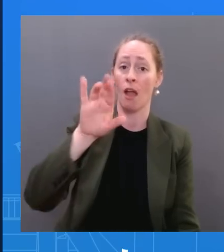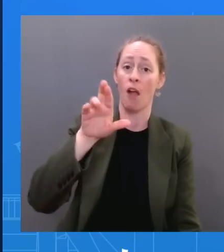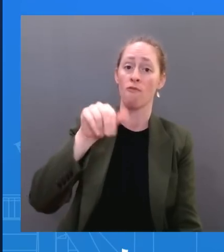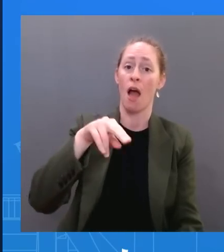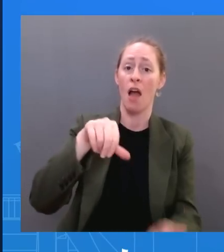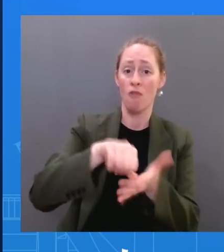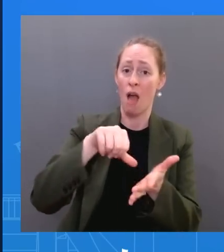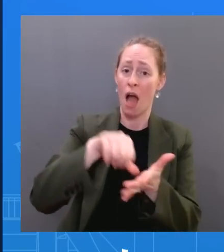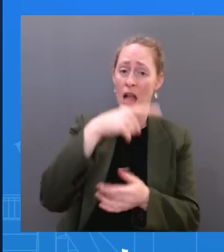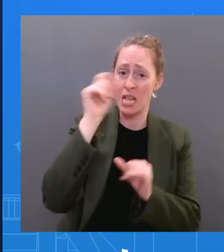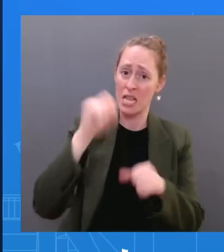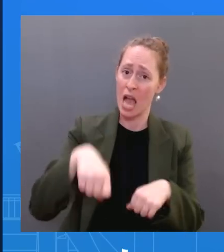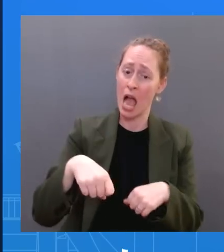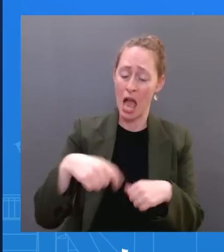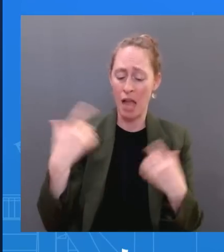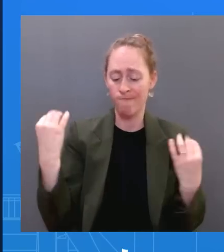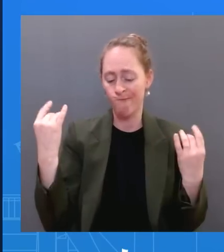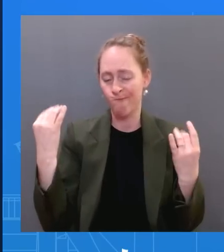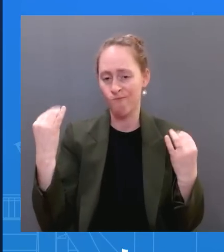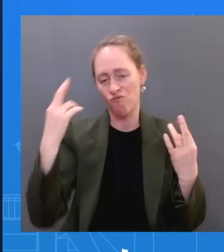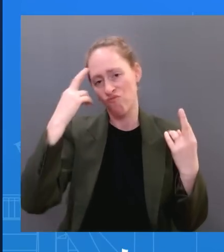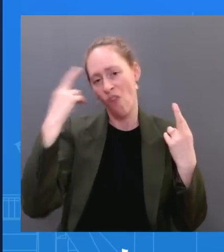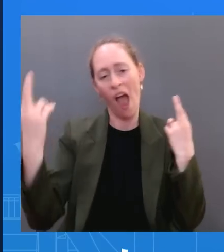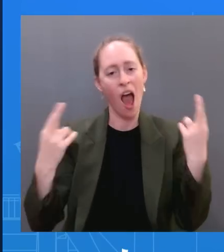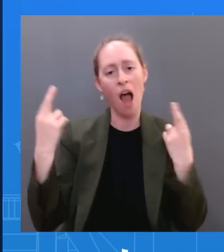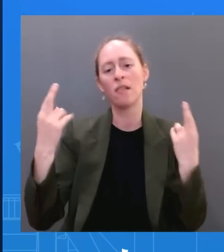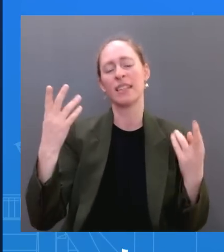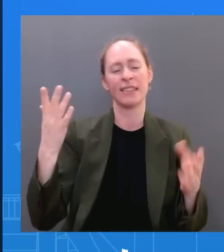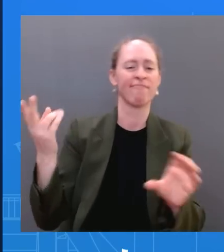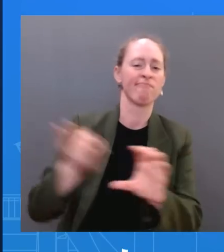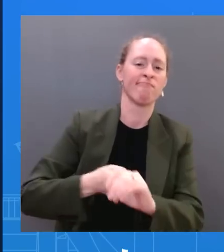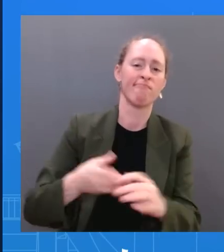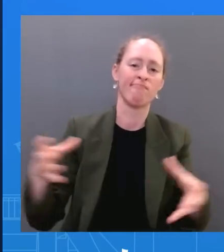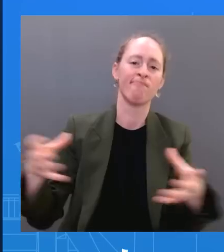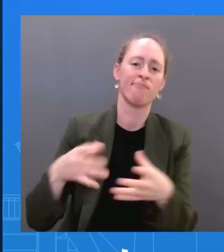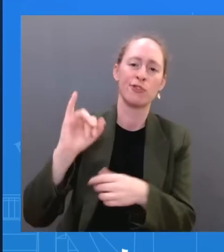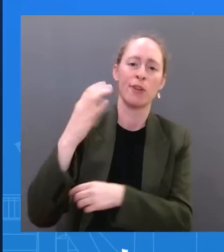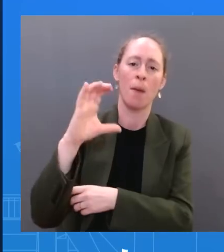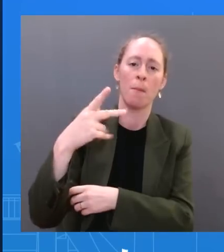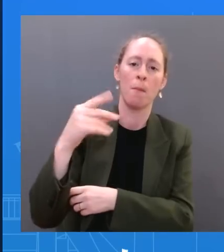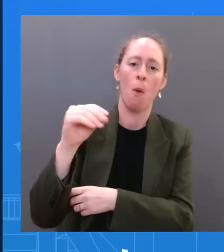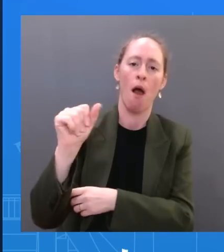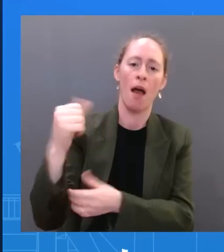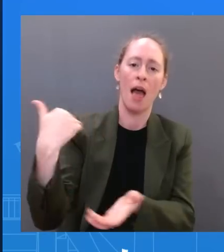or it will face increasing pressure from the United States and increasing isolation from the international community